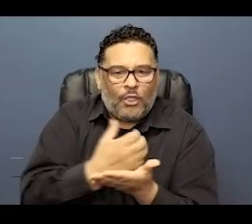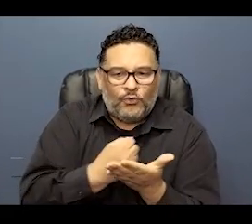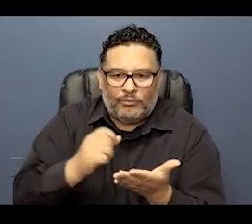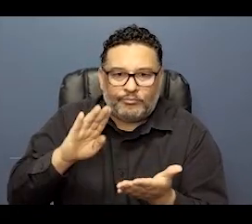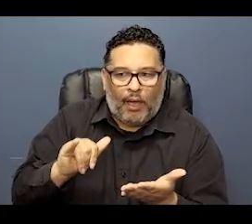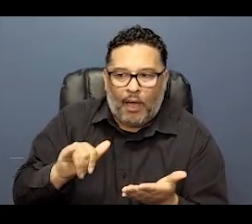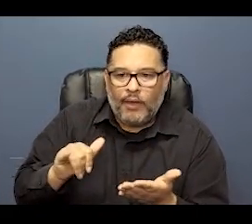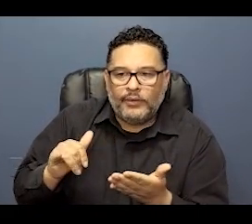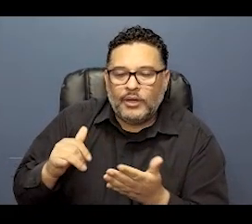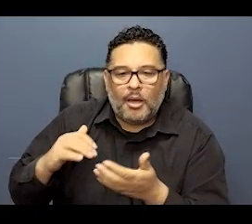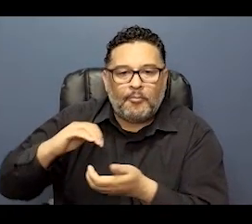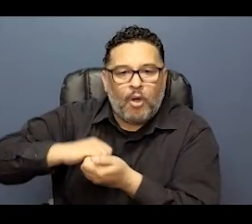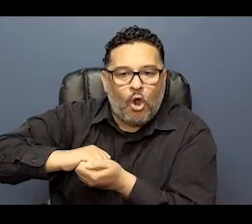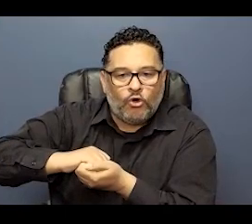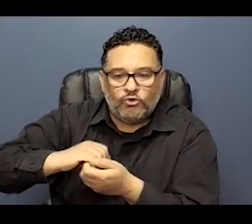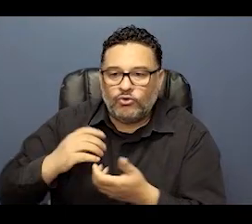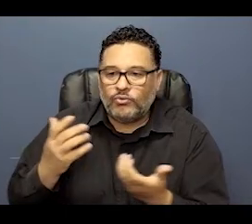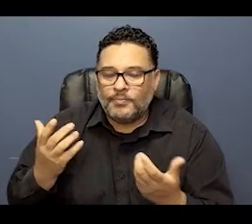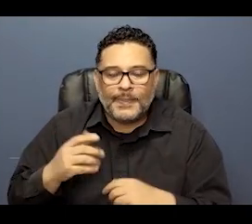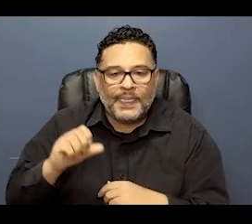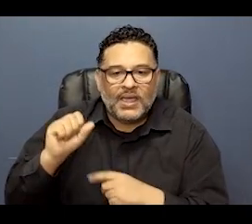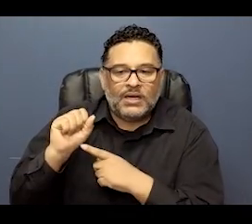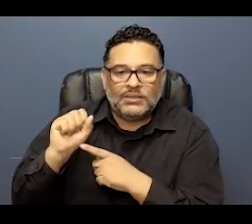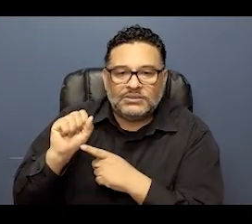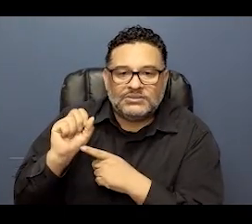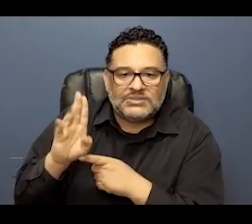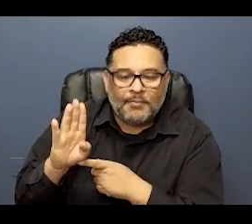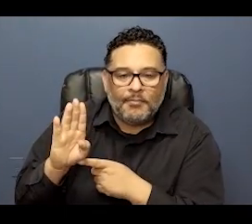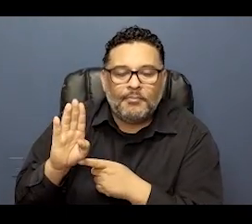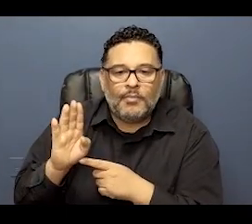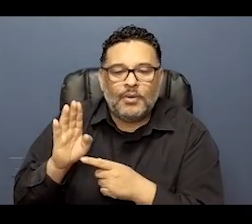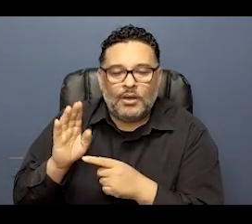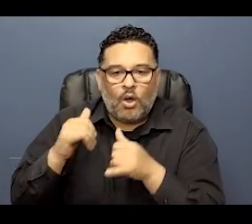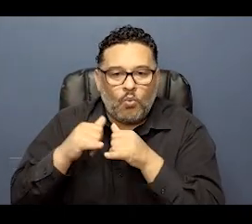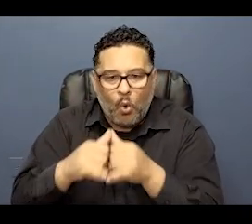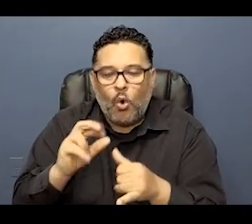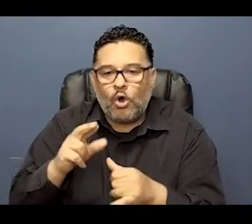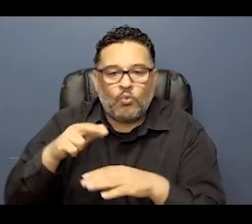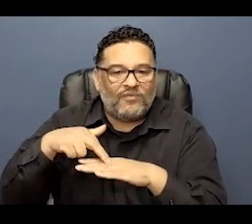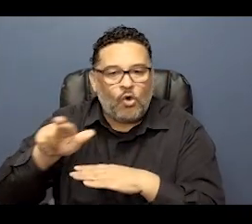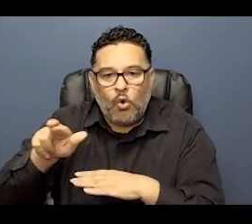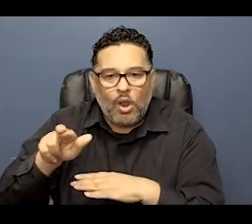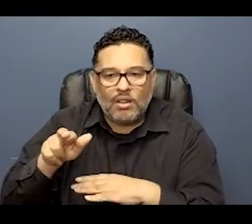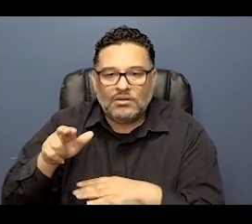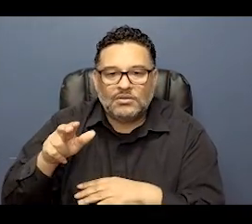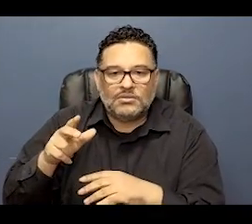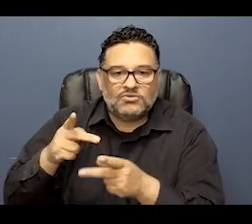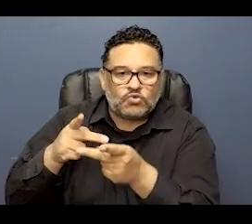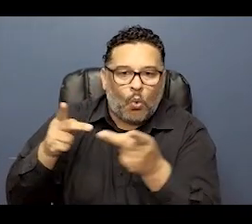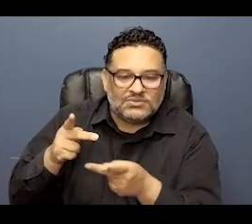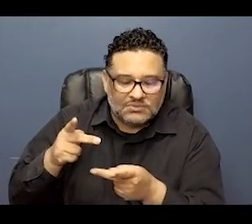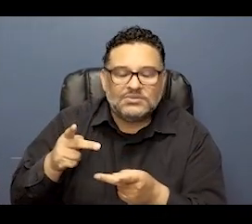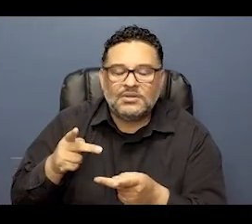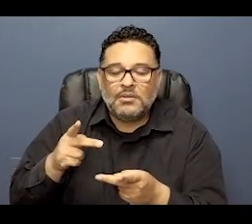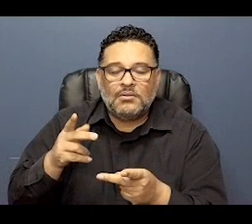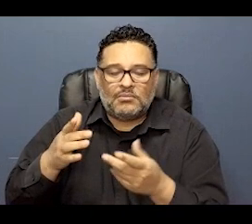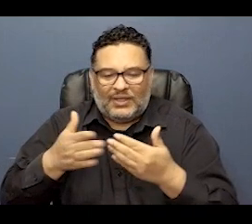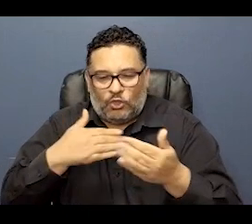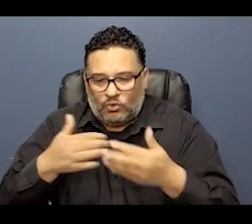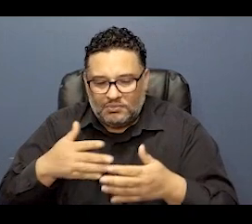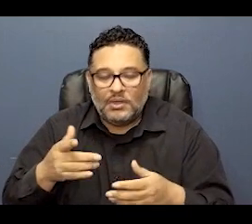sub-awardee, or referral source. Either way, the goal is to establish a clear foundation early on.